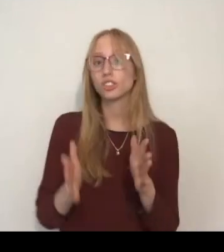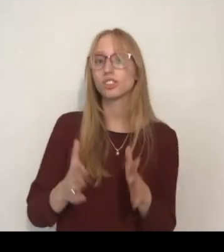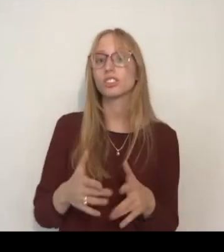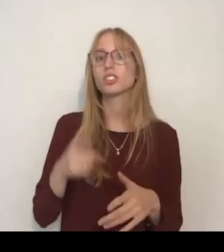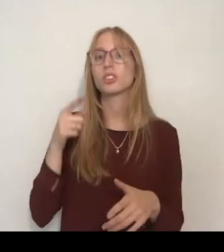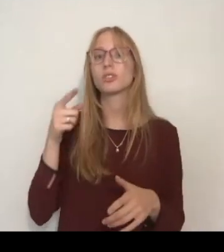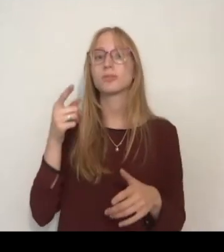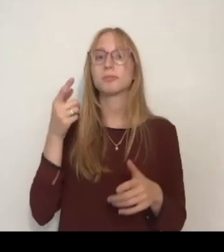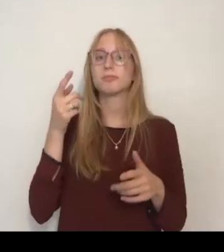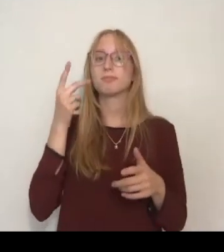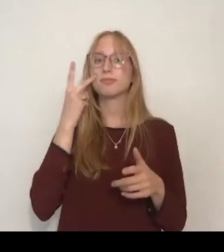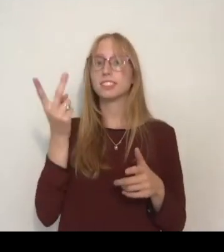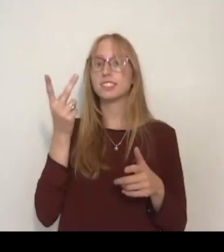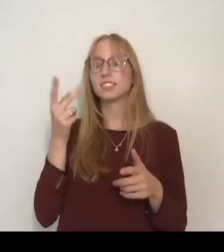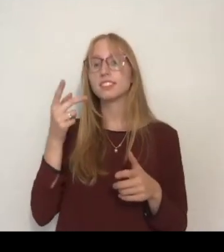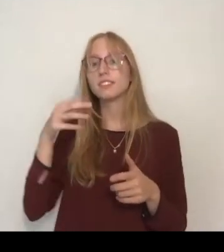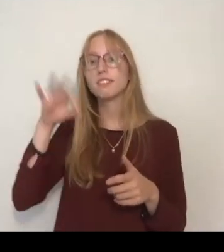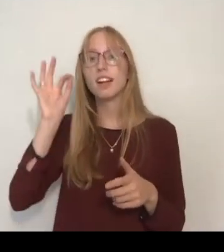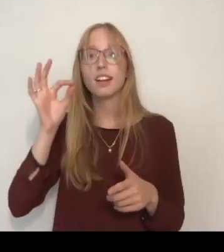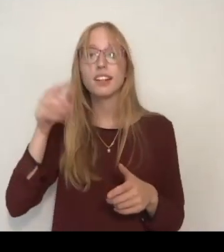parent-to-child or teacher-to-child.